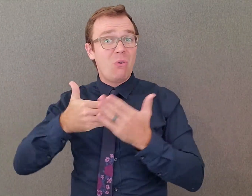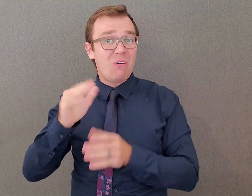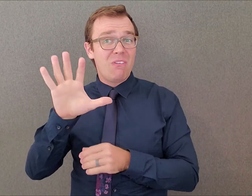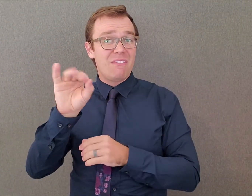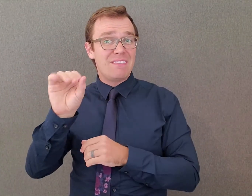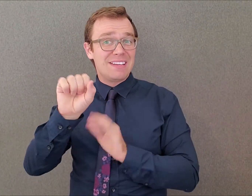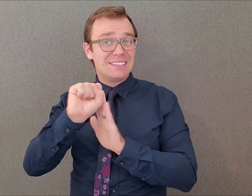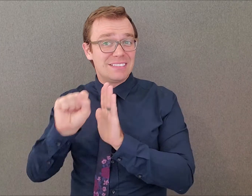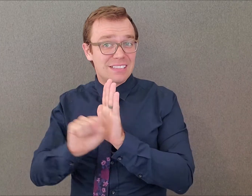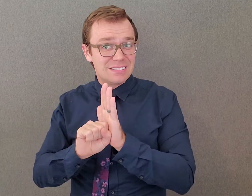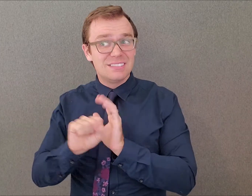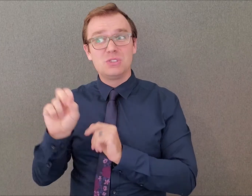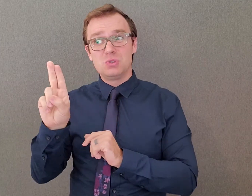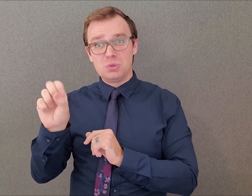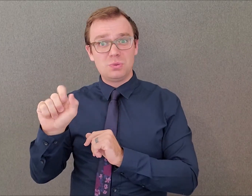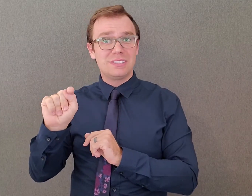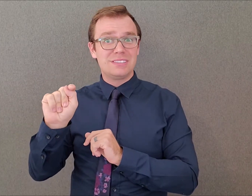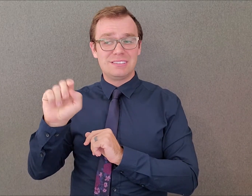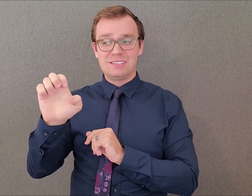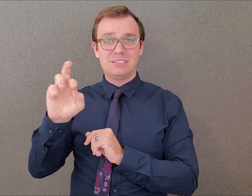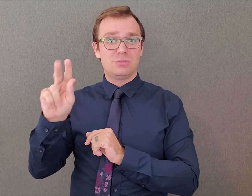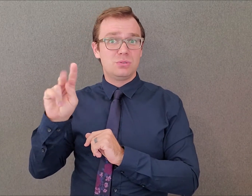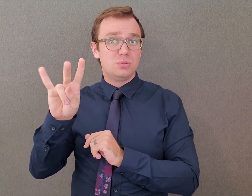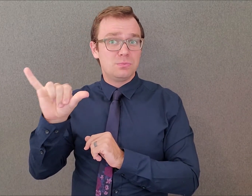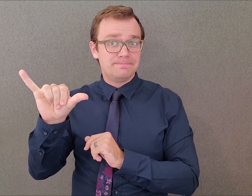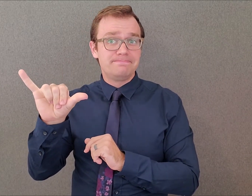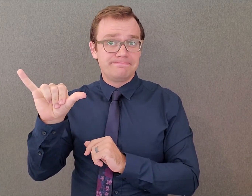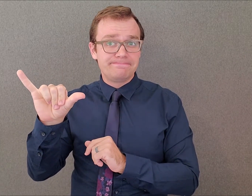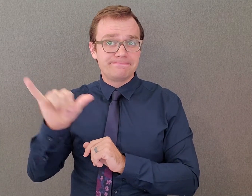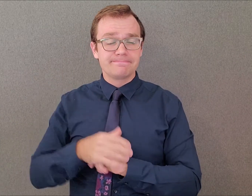occur in all 50 States and U.S. territories,